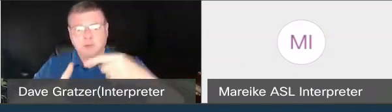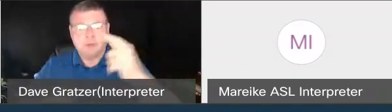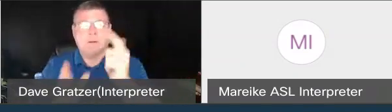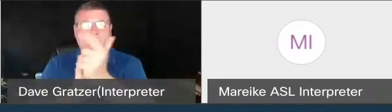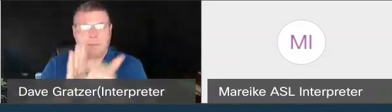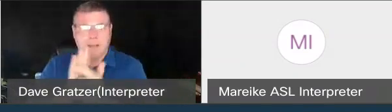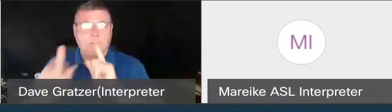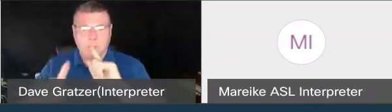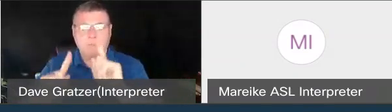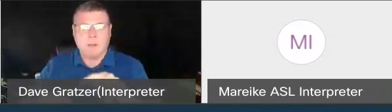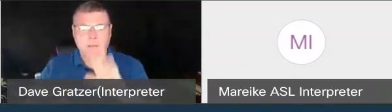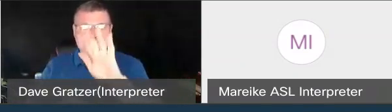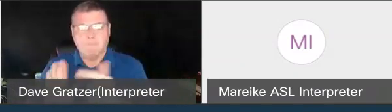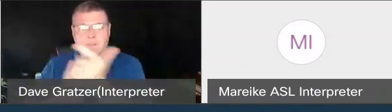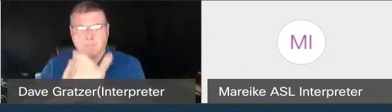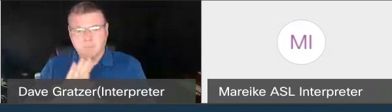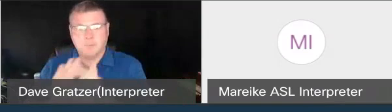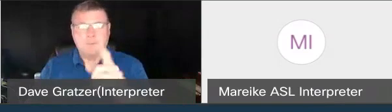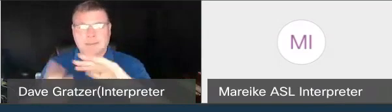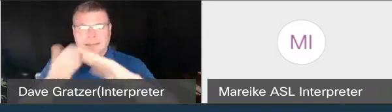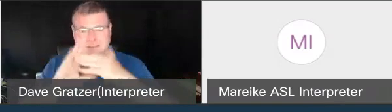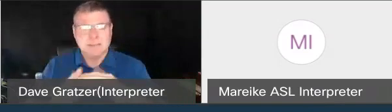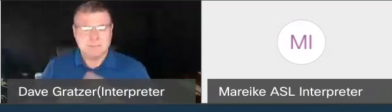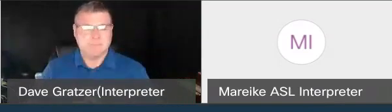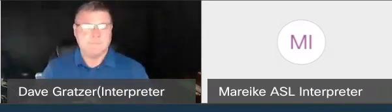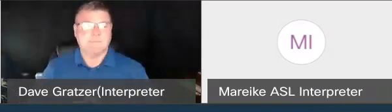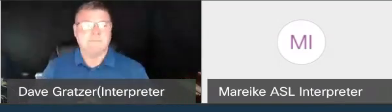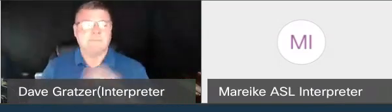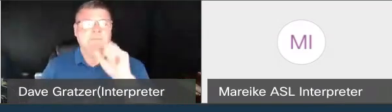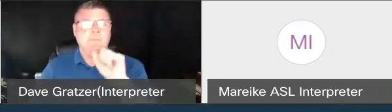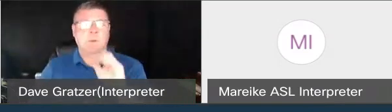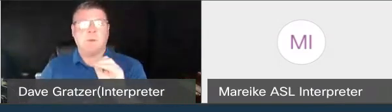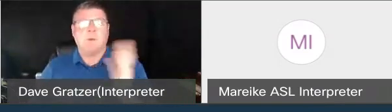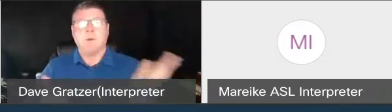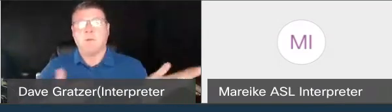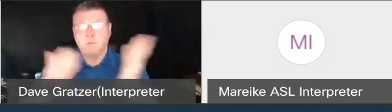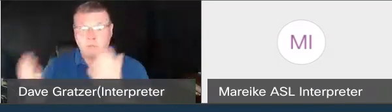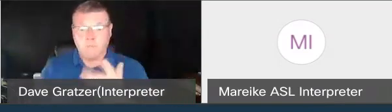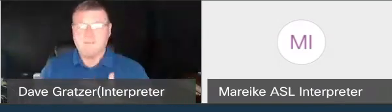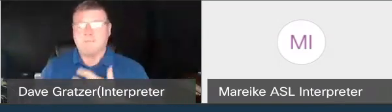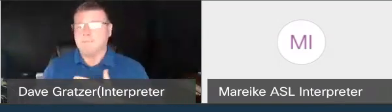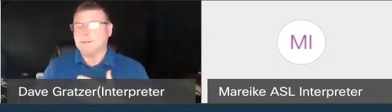by the city attorney to prosecute for these crimes. So they're--they're brought to the police field, know they're-- they're not a candidate.